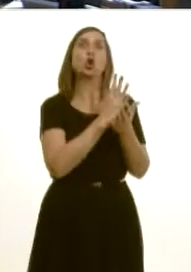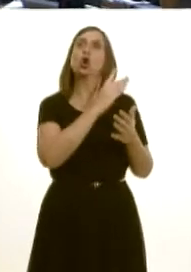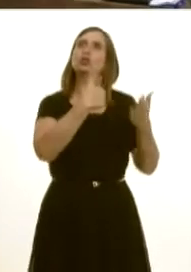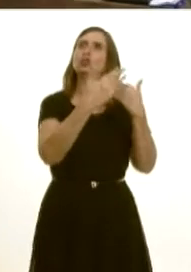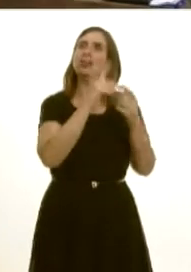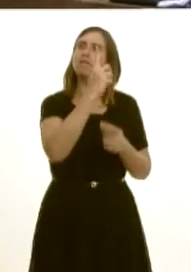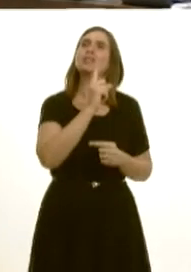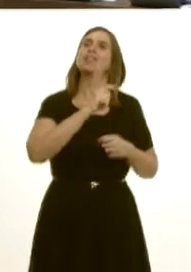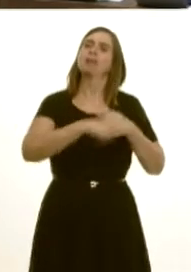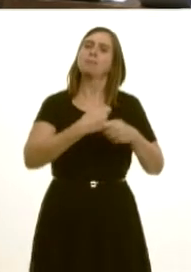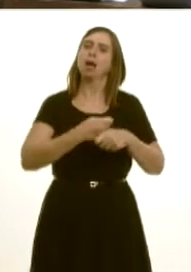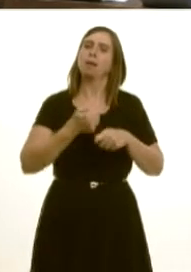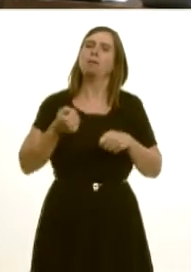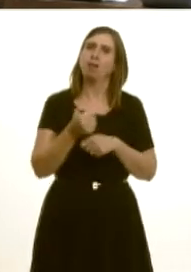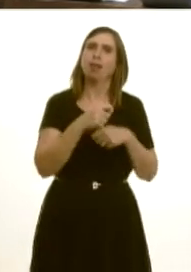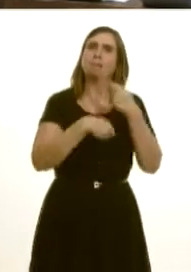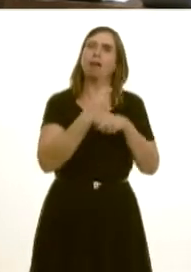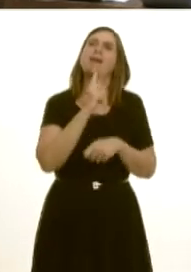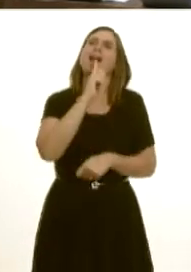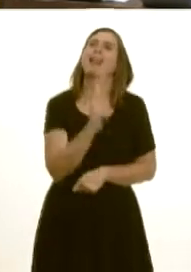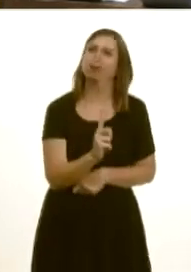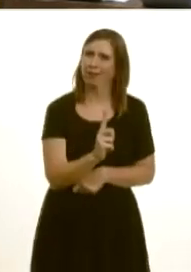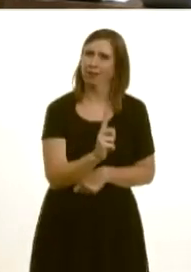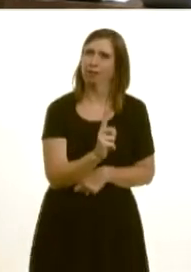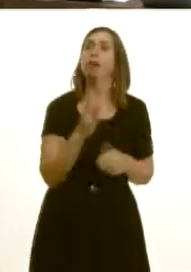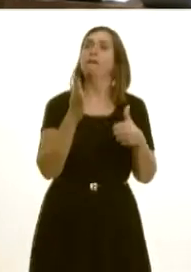first. As I say, we are hopeful—the UK Government has said the same thing publicly—that that